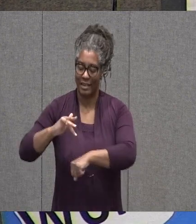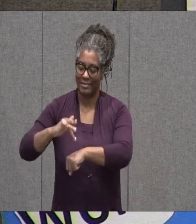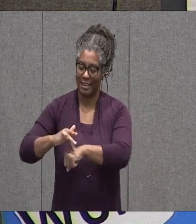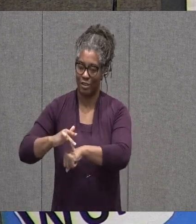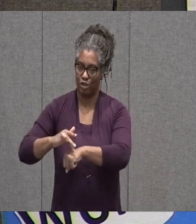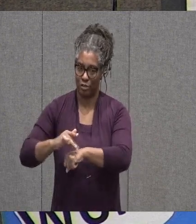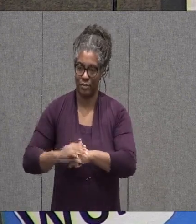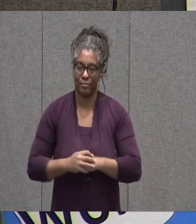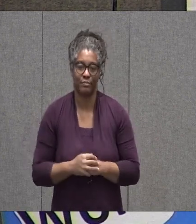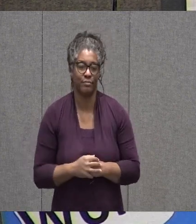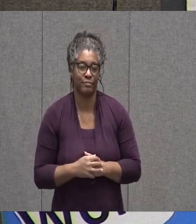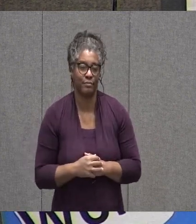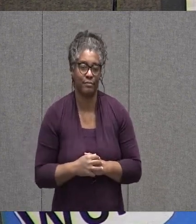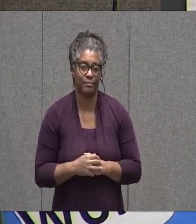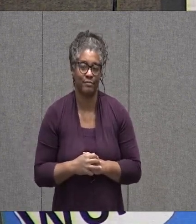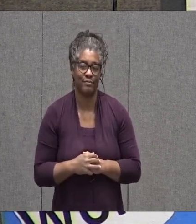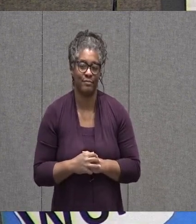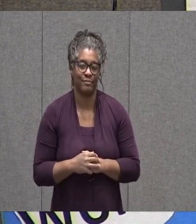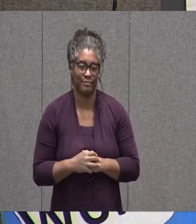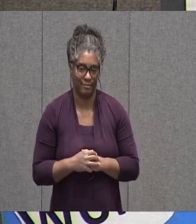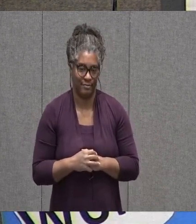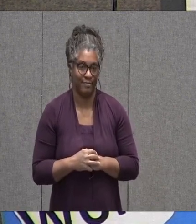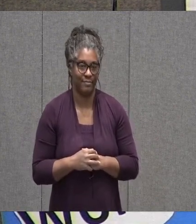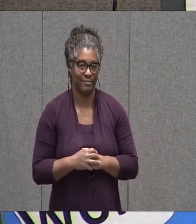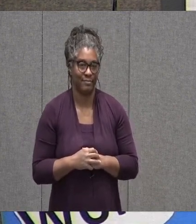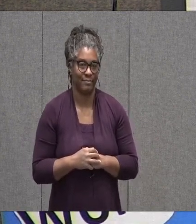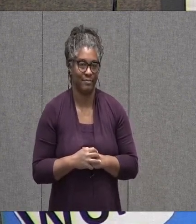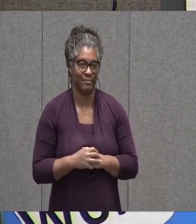And then also you can earn money by providing services.